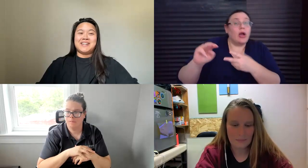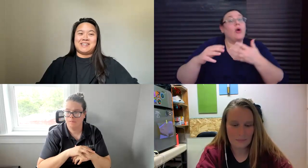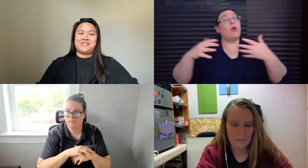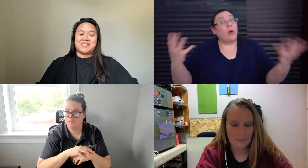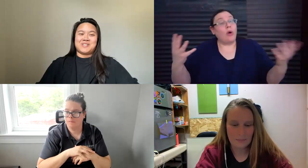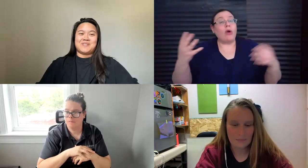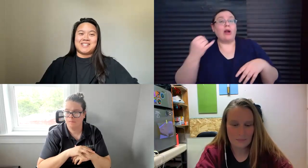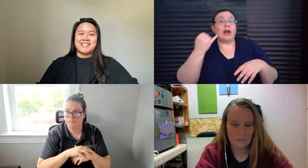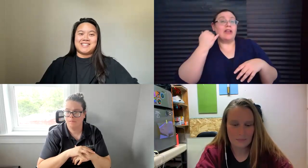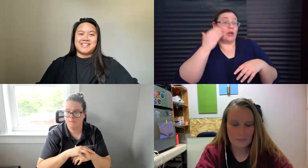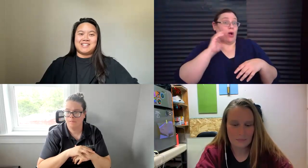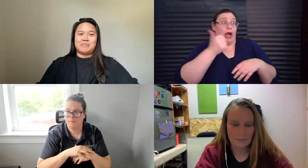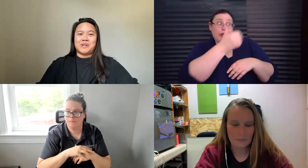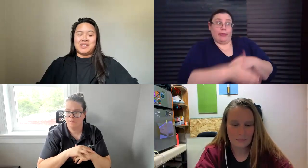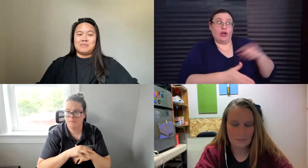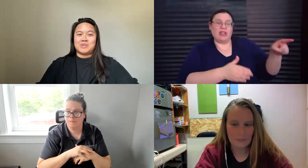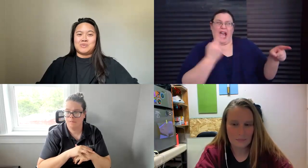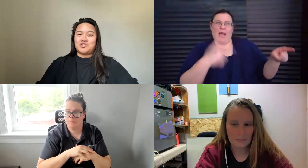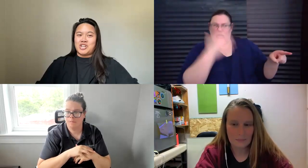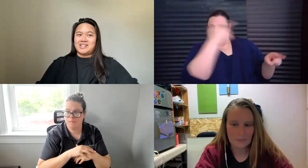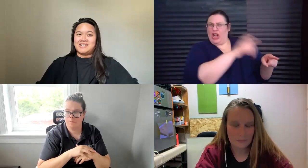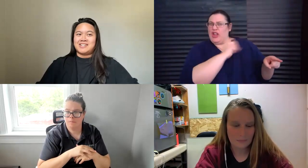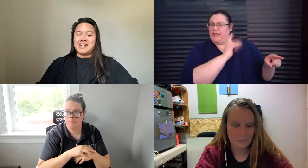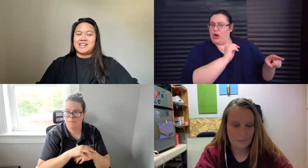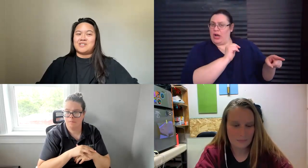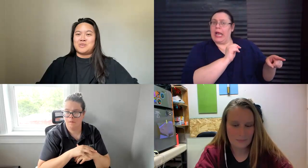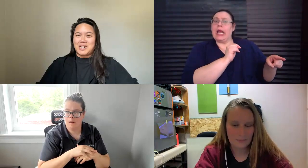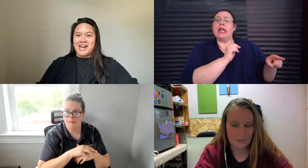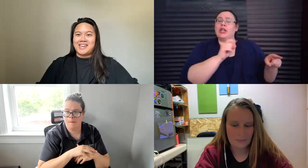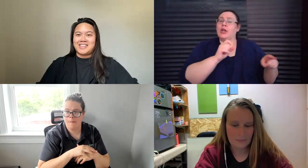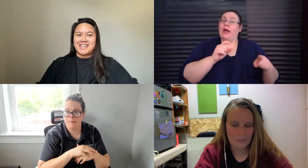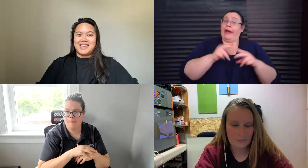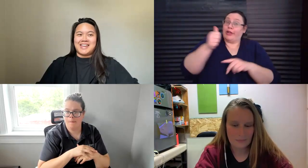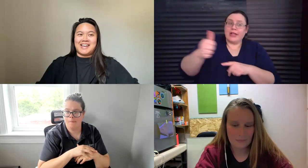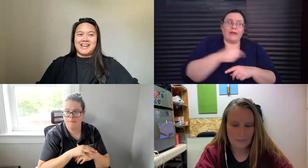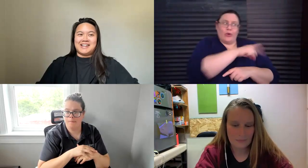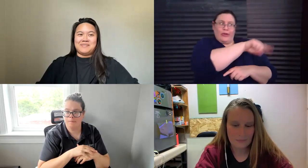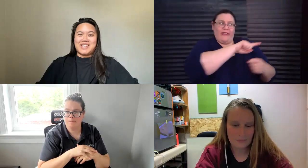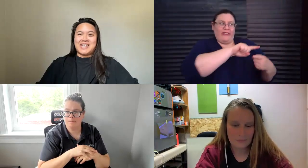is looking for those services, you can put them towards Jane and her team at Eyeth.